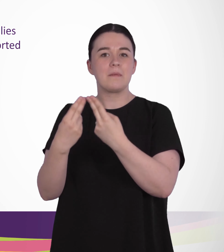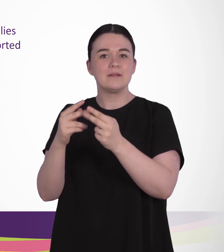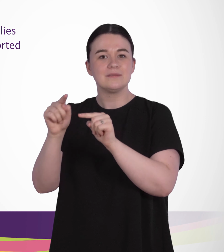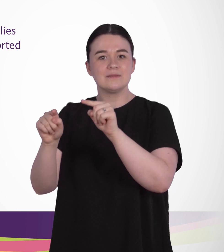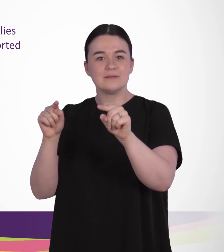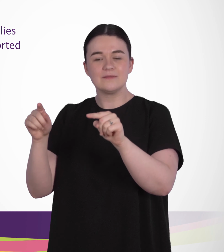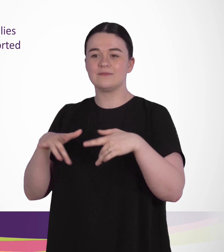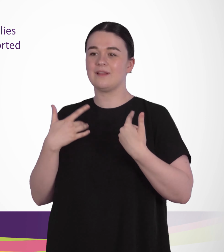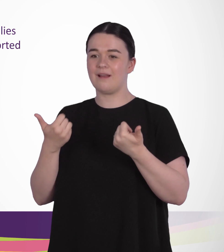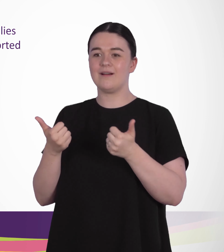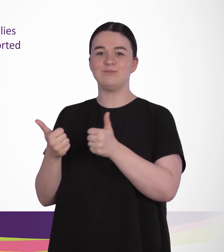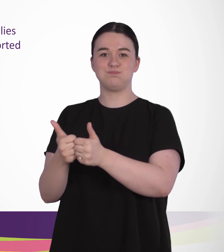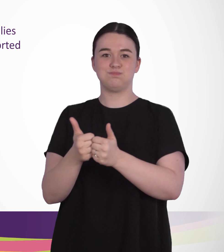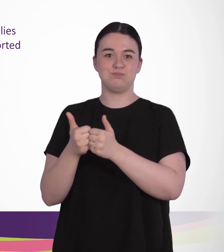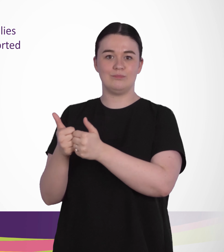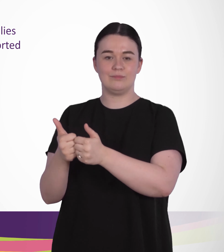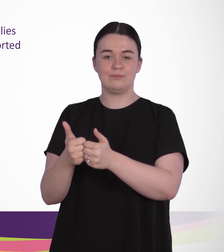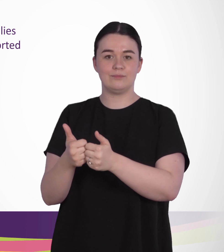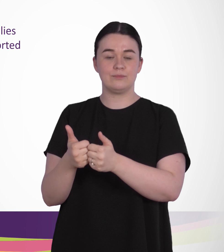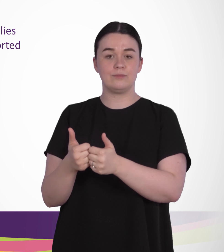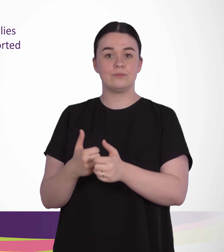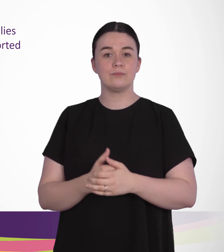similar situations to their own, and feel a sense of solidarity.